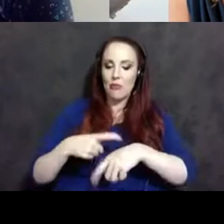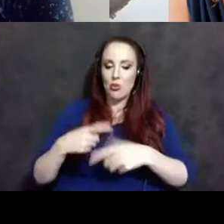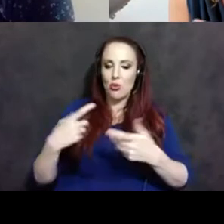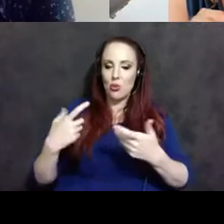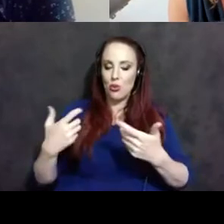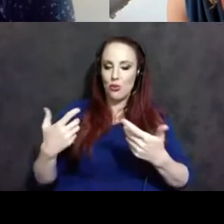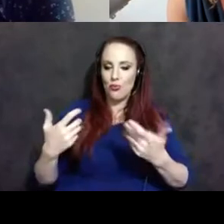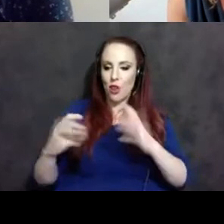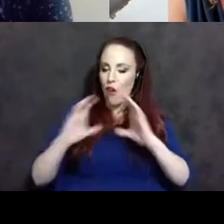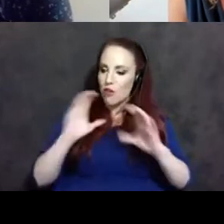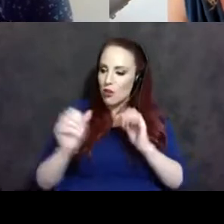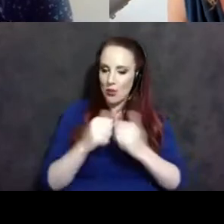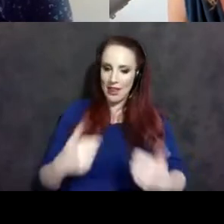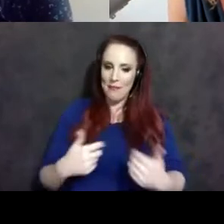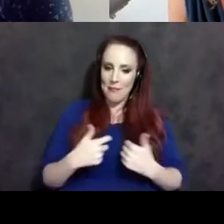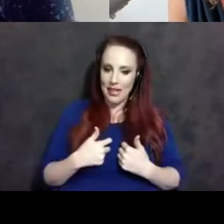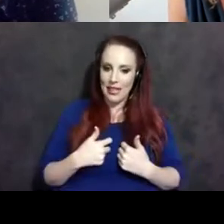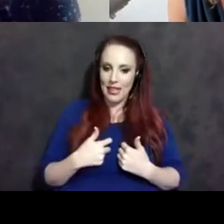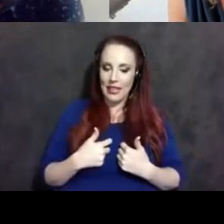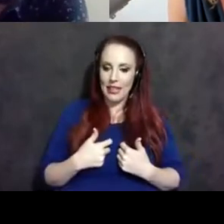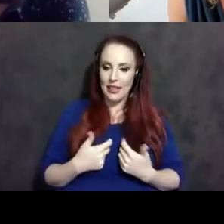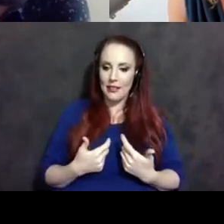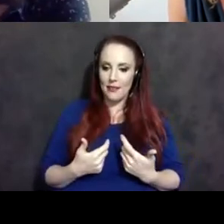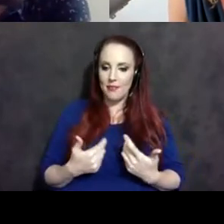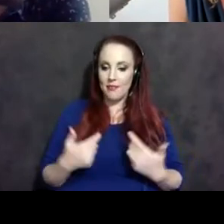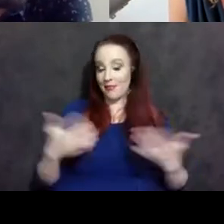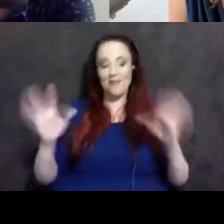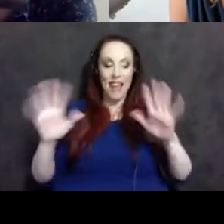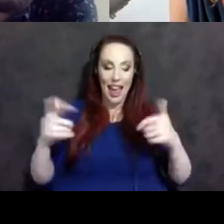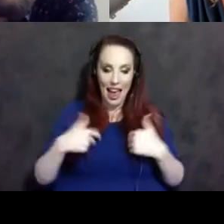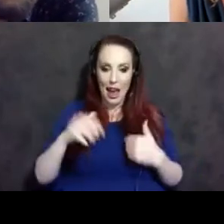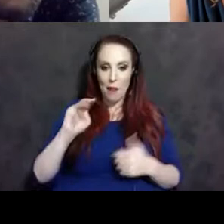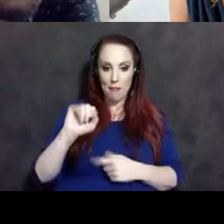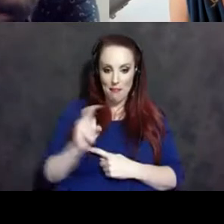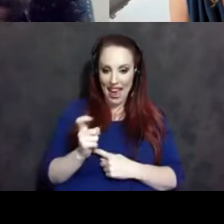So I'm Max, I use they/them pronouns.